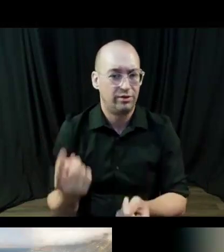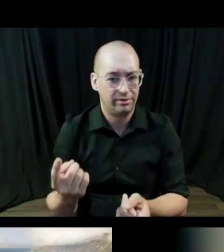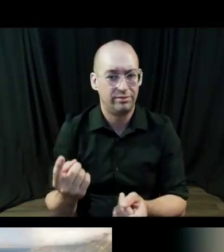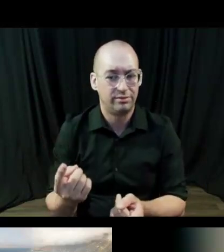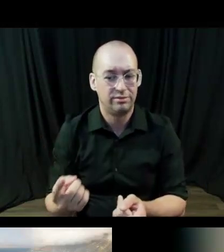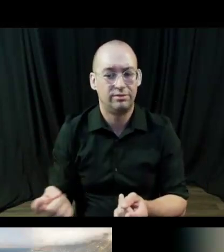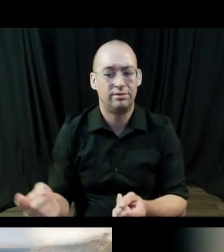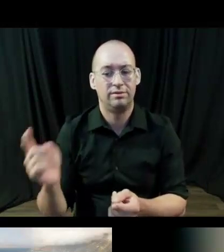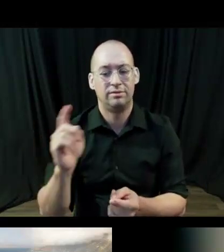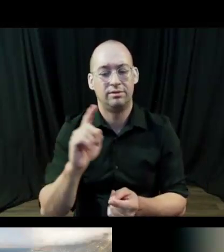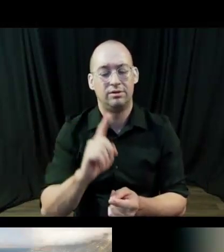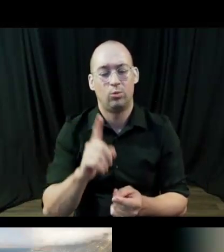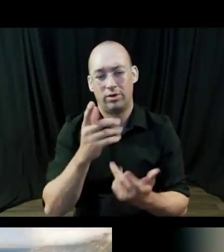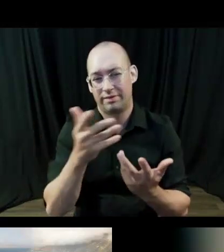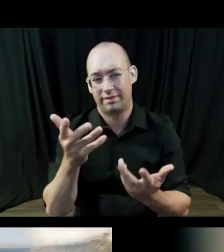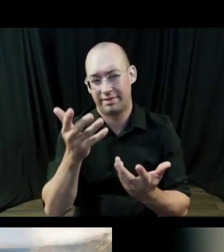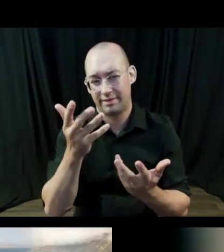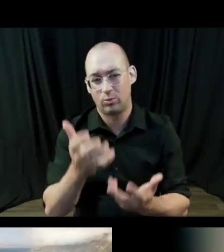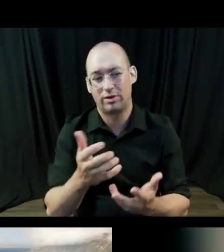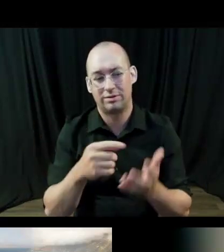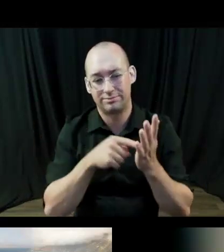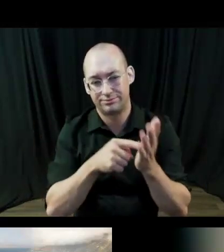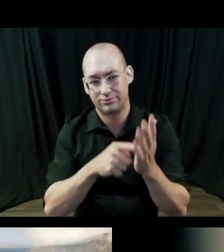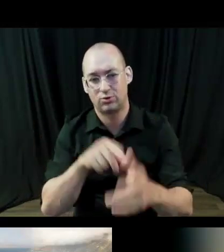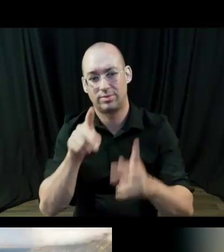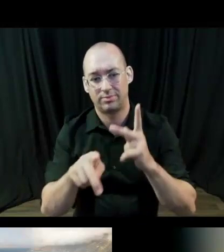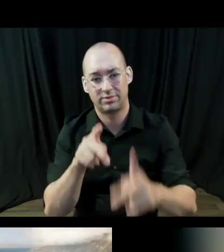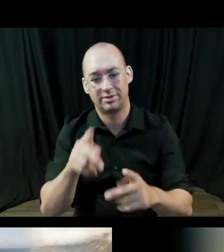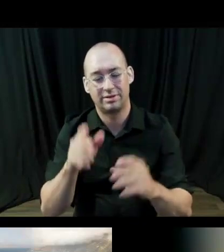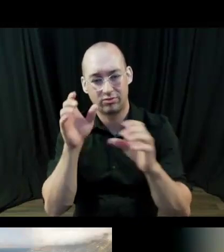indicate to folks that what we're seeking through the public comment processes to